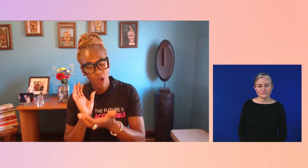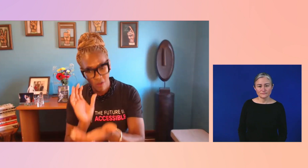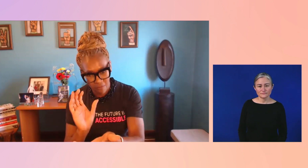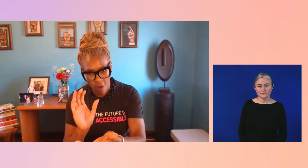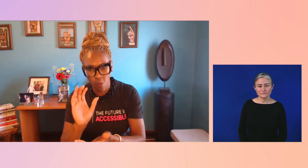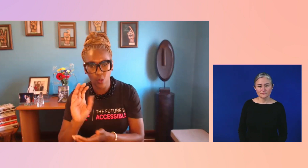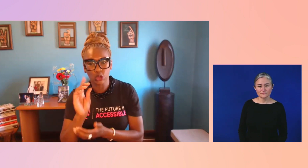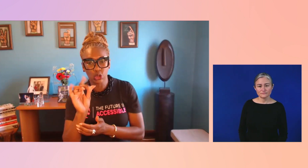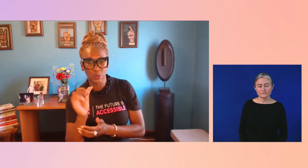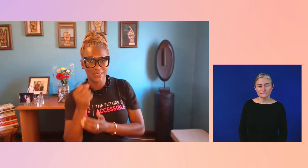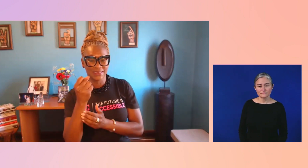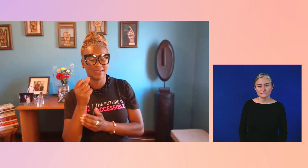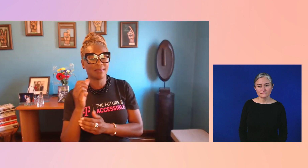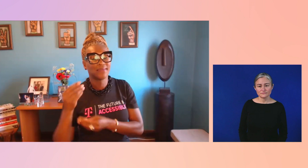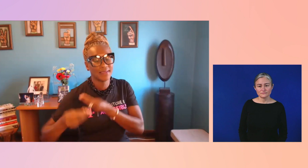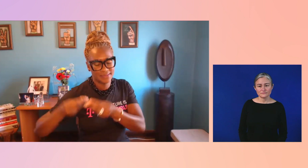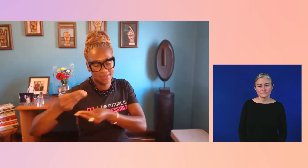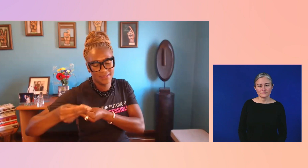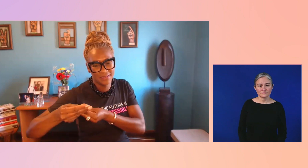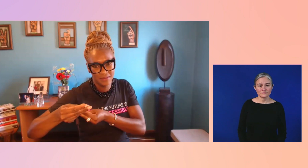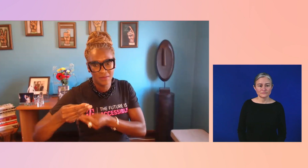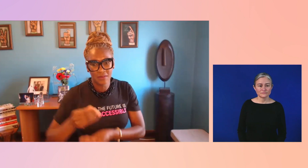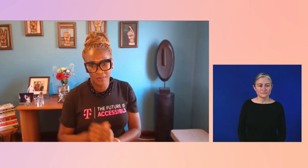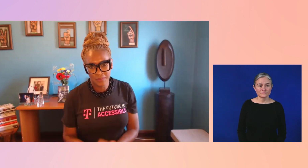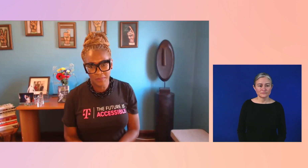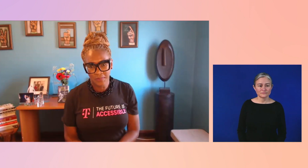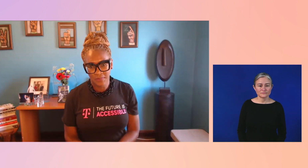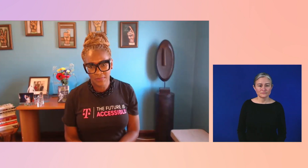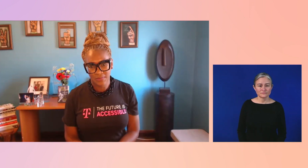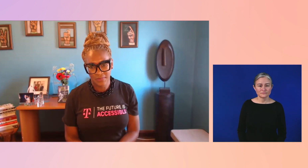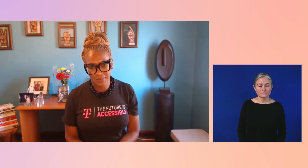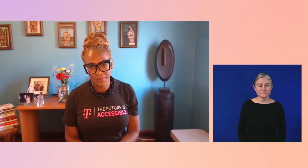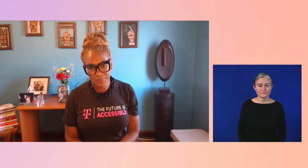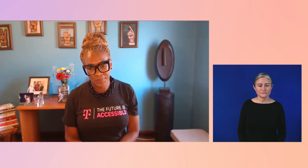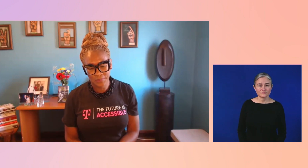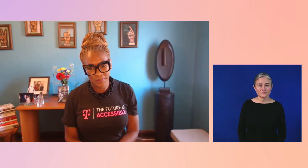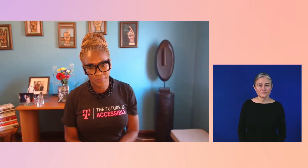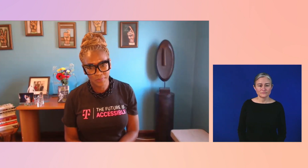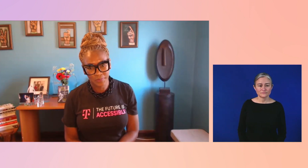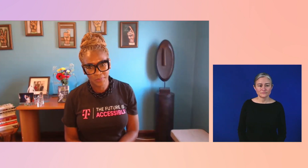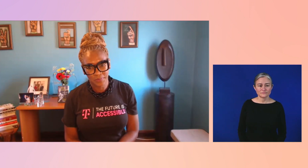we have so much work to do, and just having to carry forward Judy's legacy out in mind.